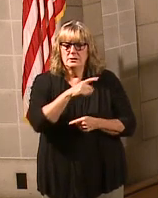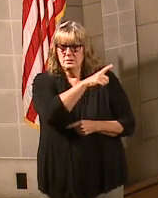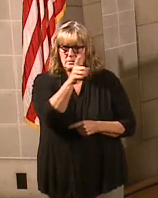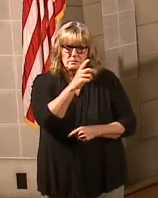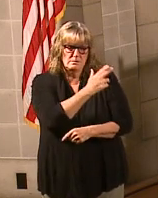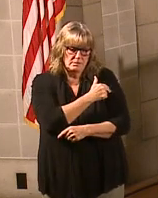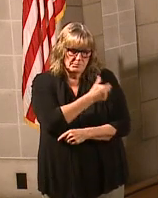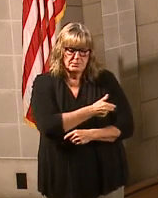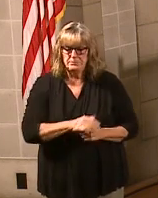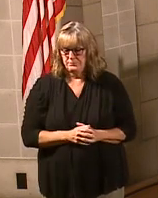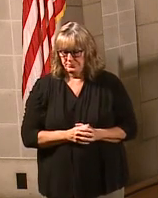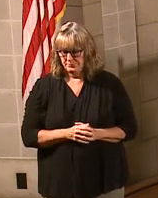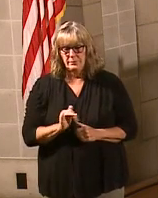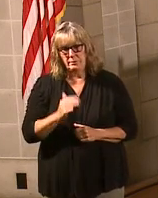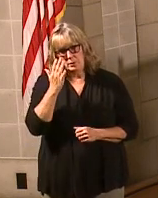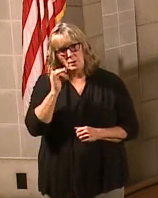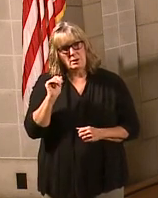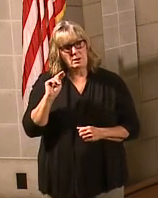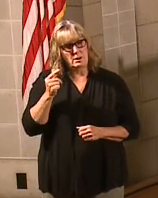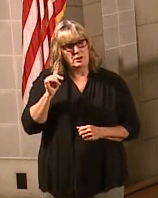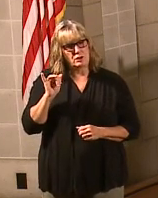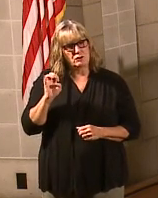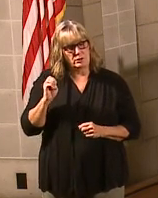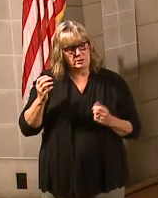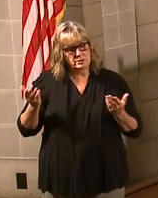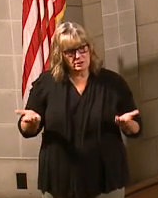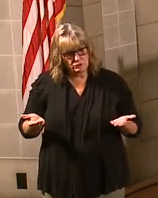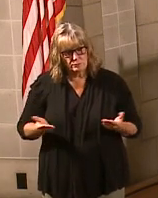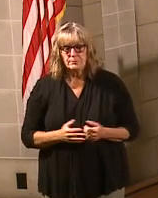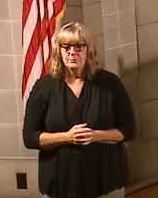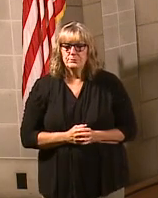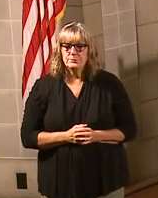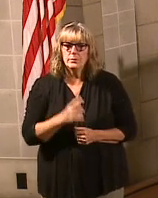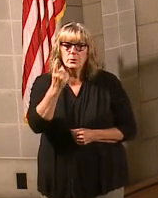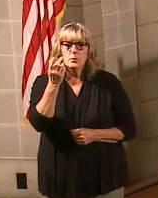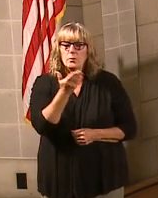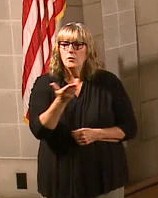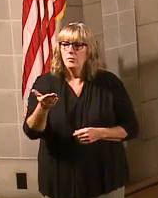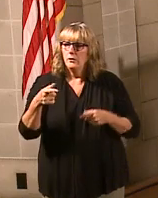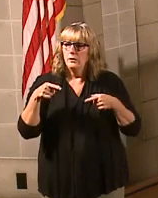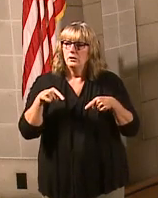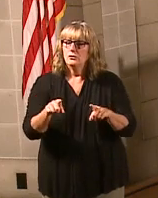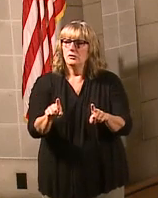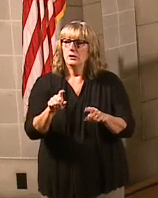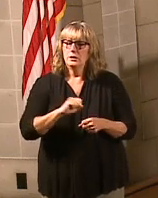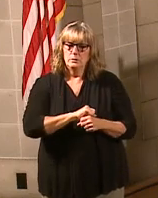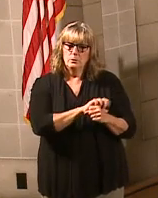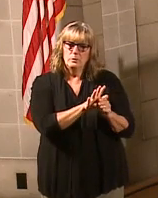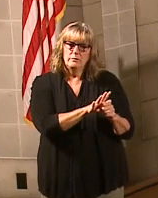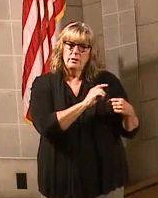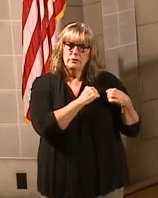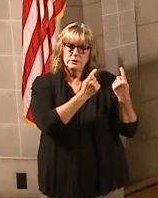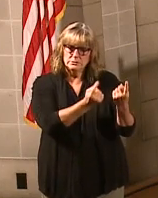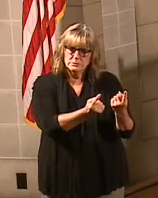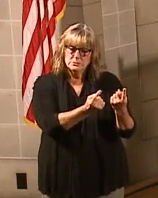VACCINE. TALKING ABOUT ADDITIONAL STEPS TO IMAGINE THE STAFFING EMERGENCY WE HAVE IN OUR HOSPITALS HERE TODAY.